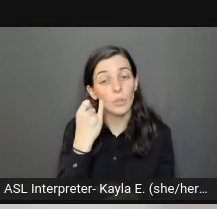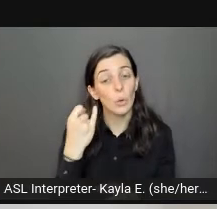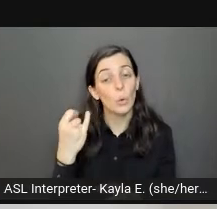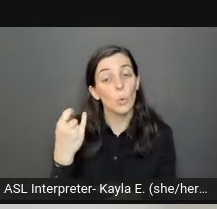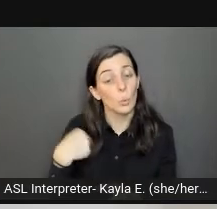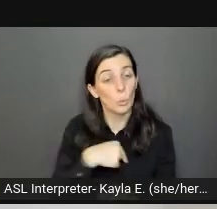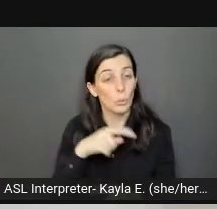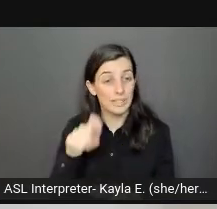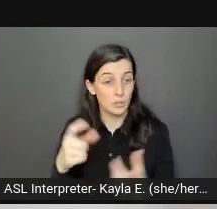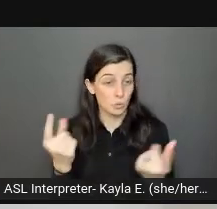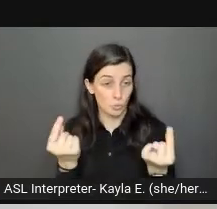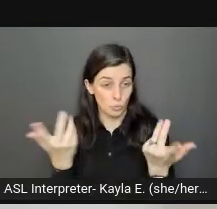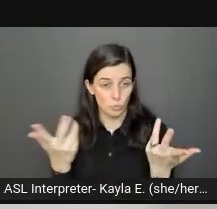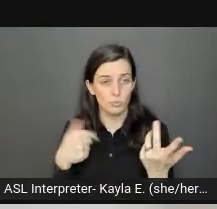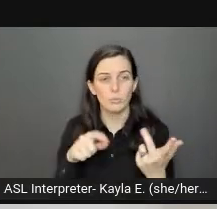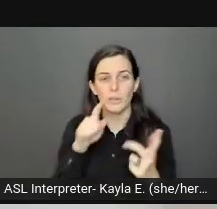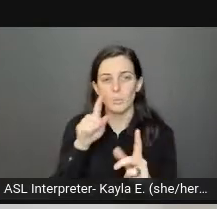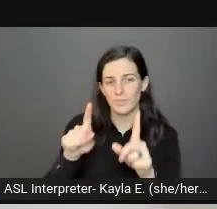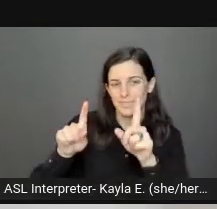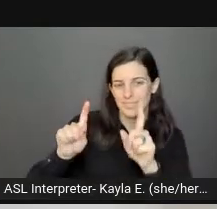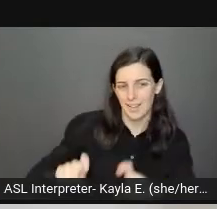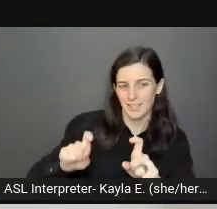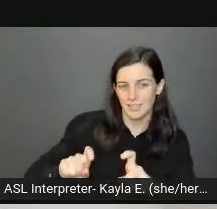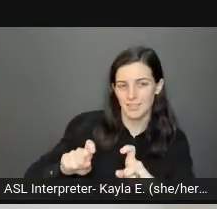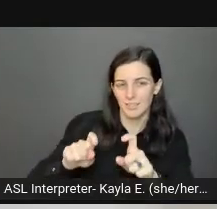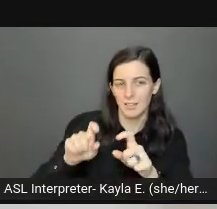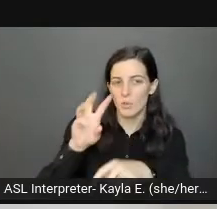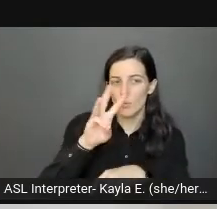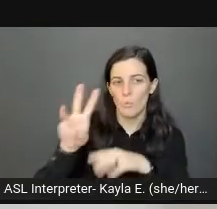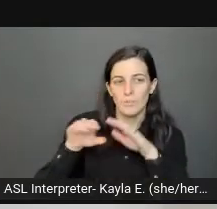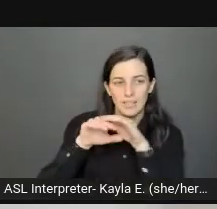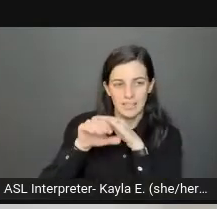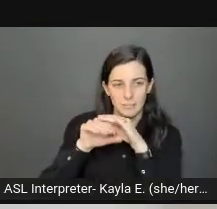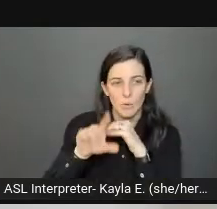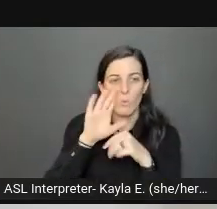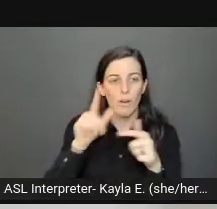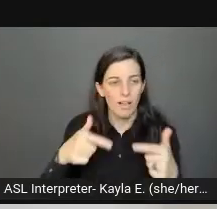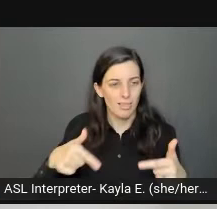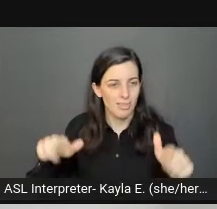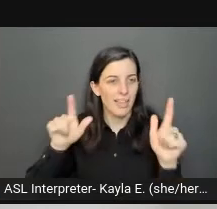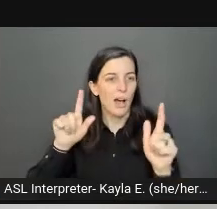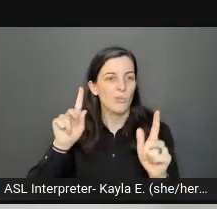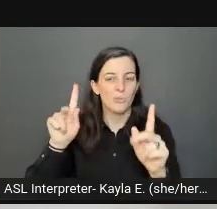and assess for accessibility that will allow the professionals